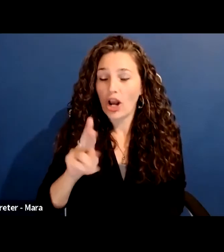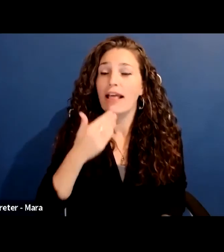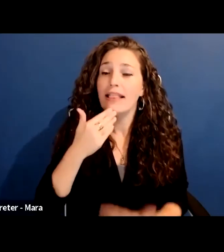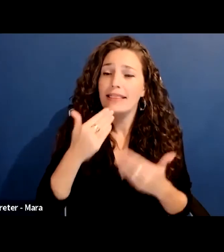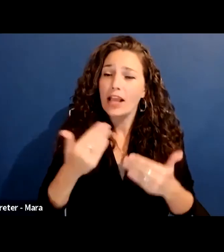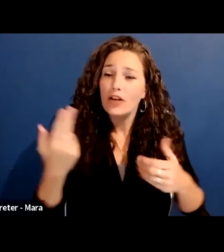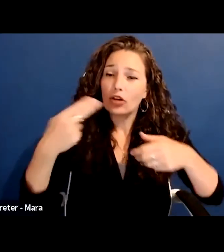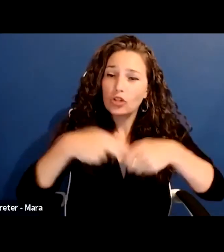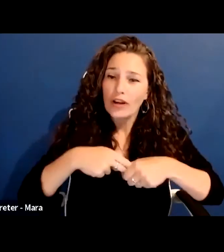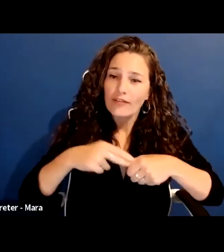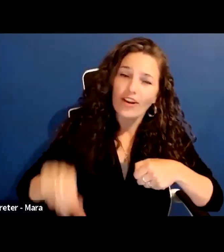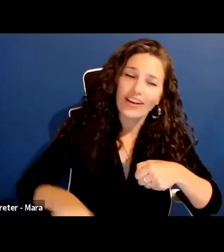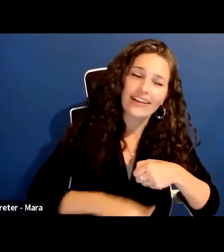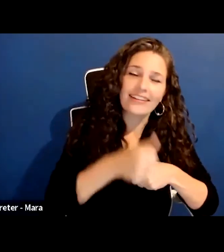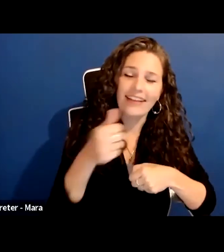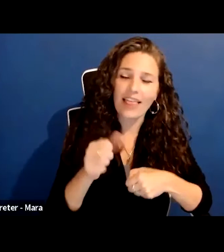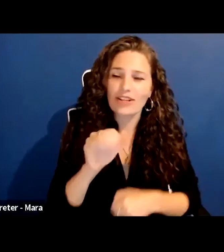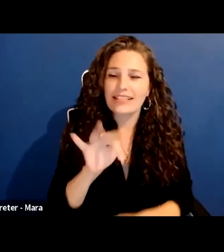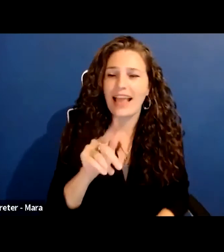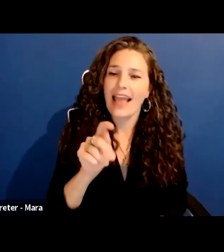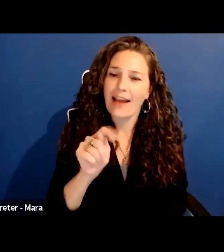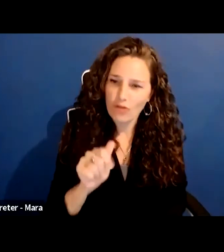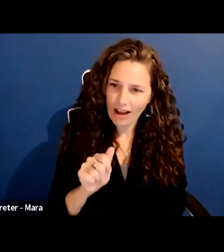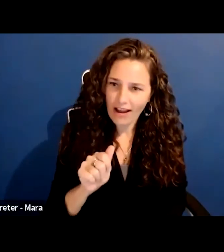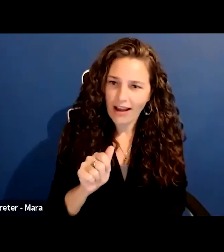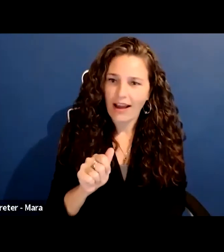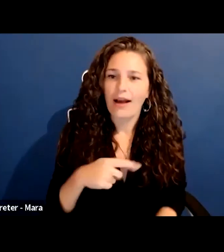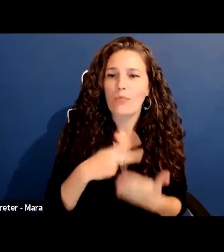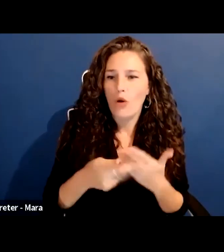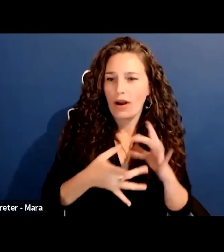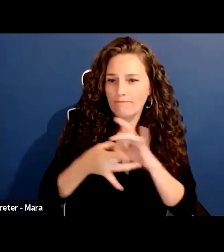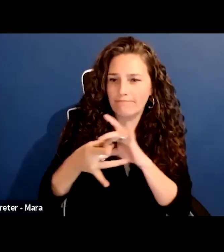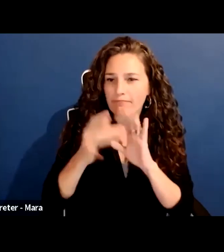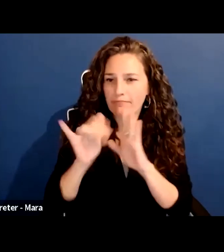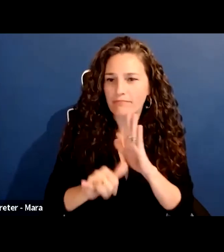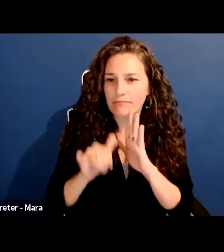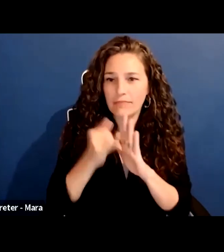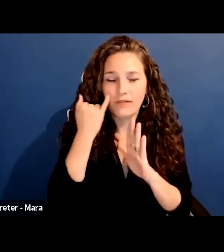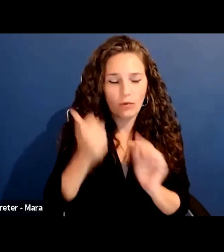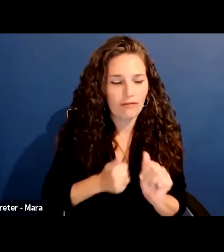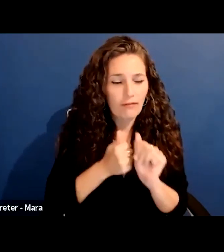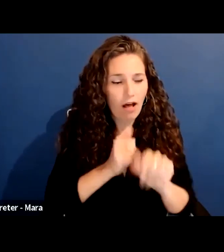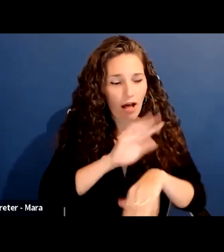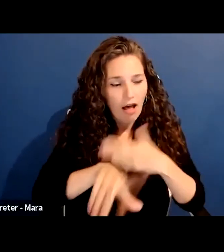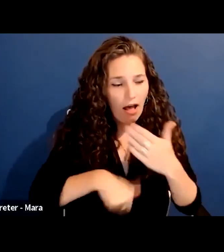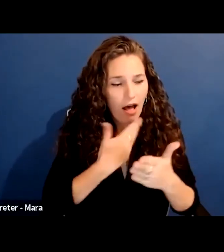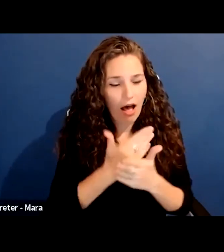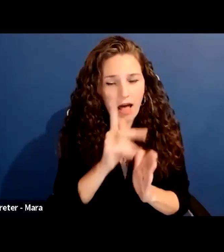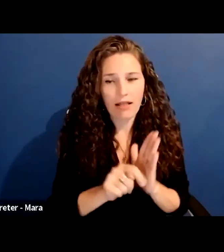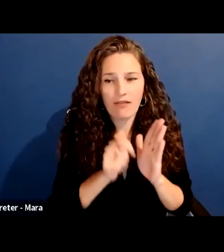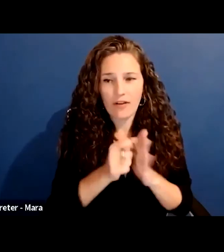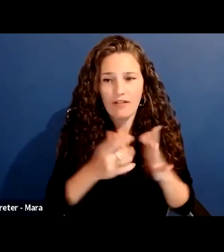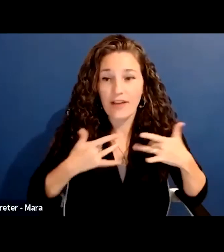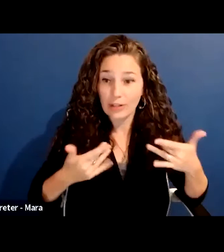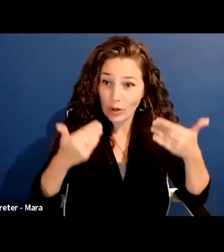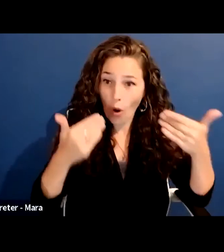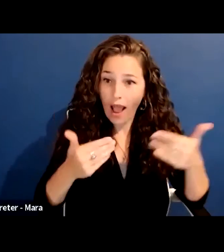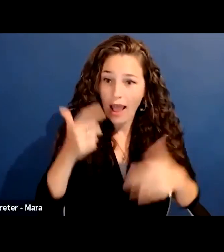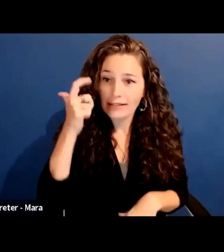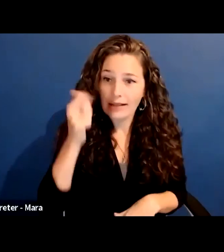for yet another SAG-AFTRA program on YouTube. To stay current with all of our video events, we invite you to subscribe to this channel,